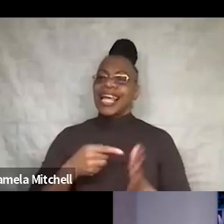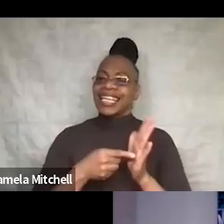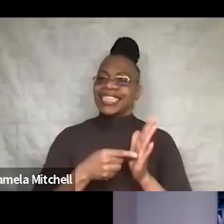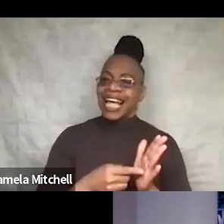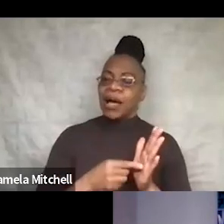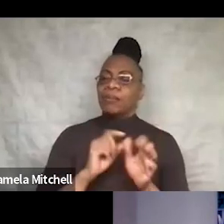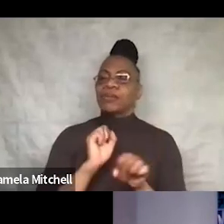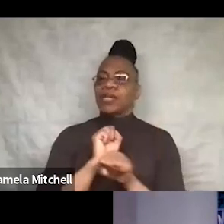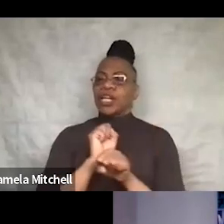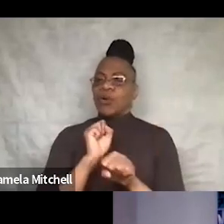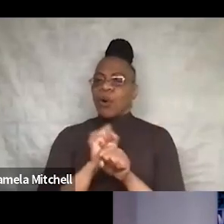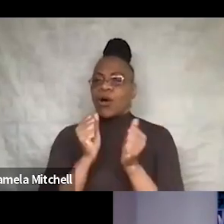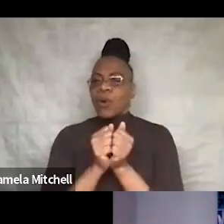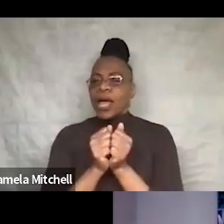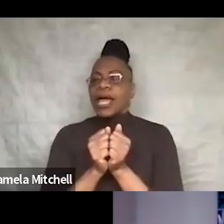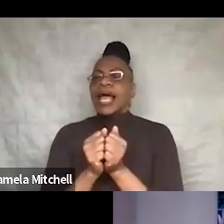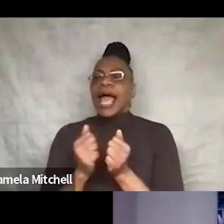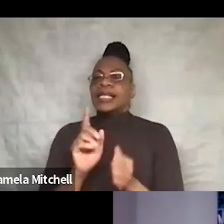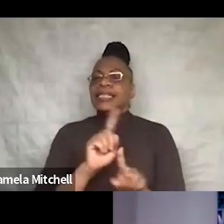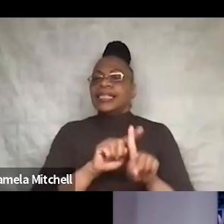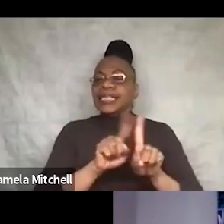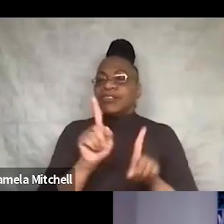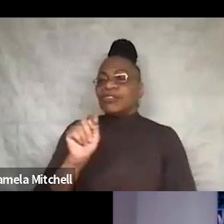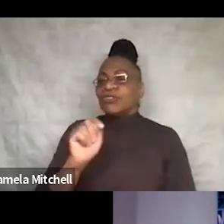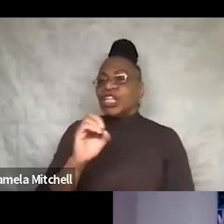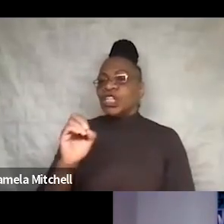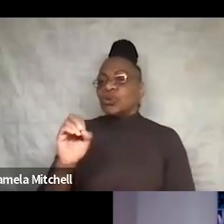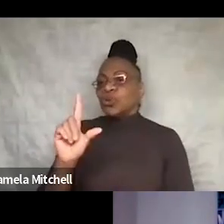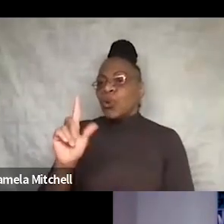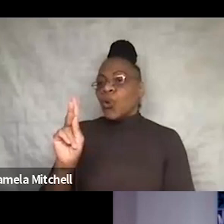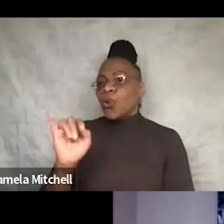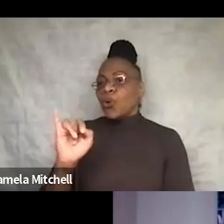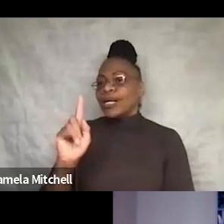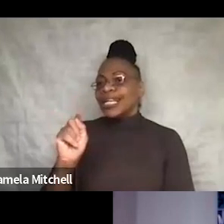bringing in different tools for our toolkits, if you will, in a sense, that can be really helpful